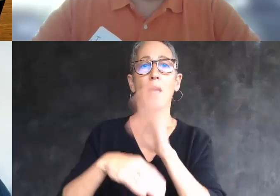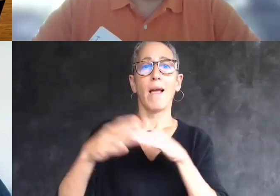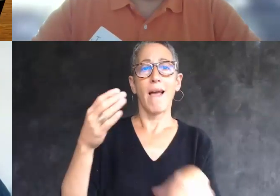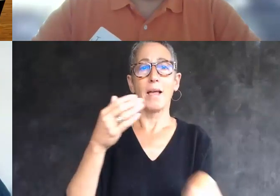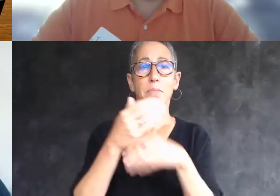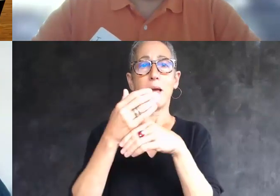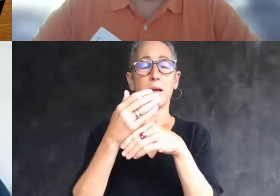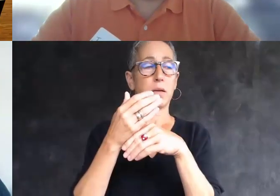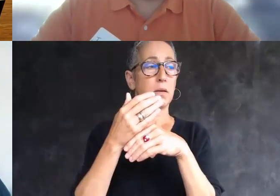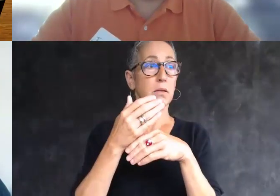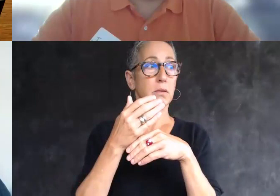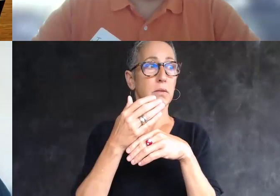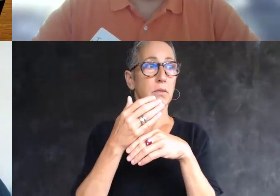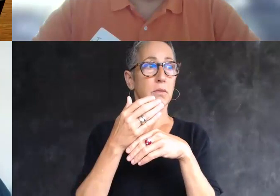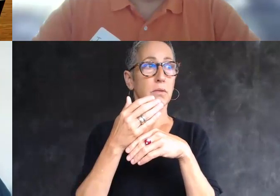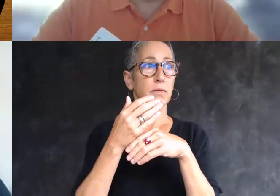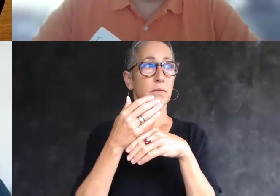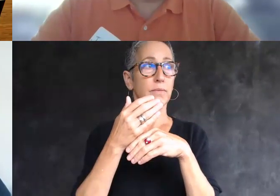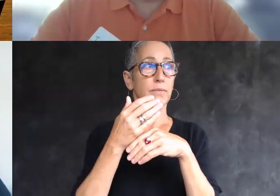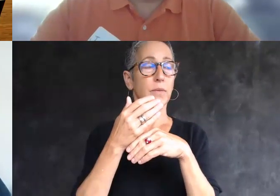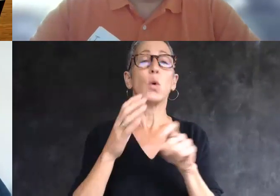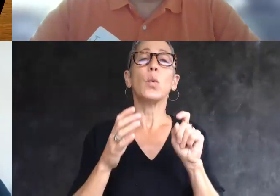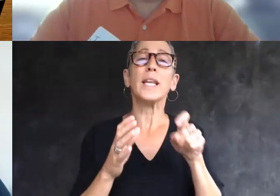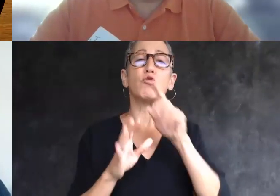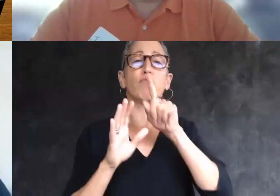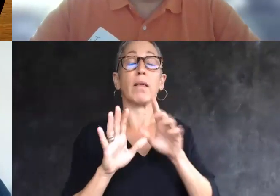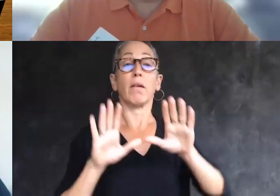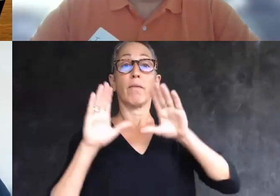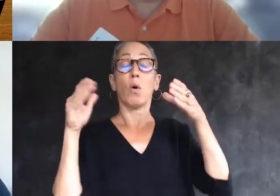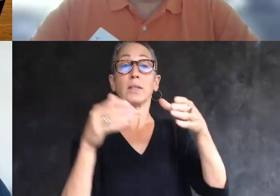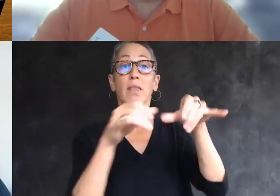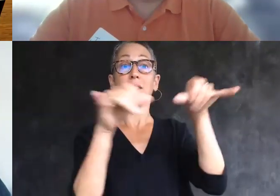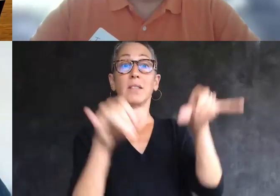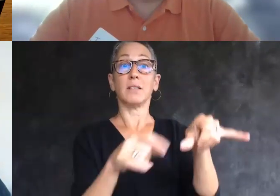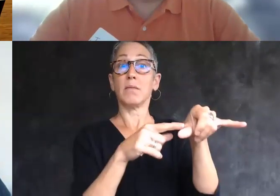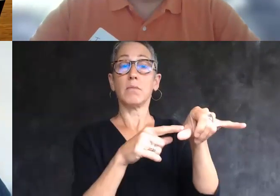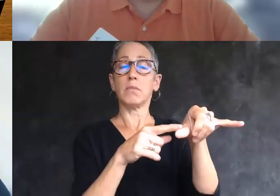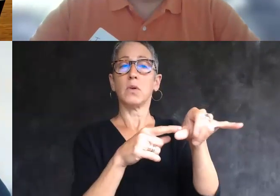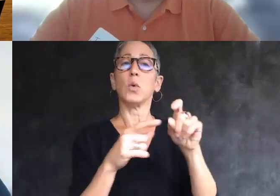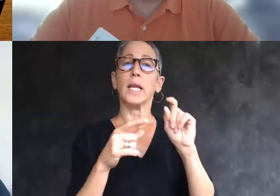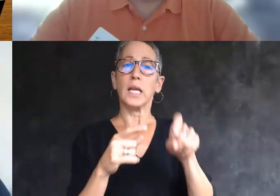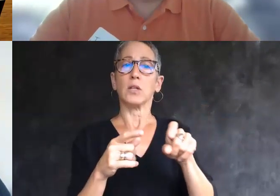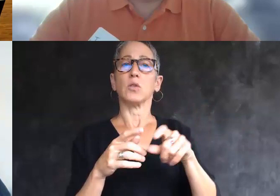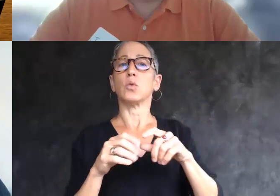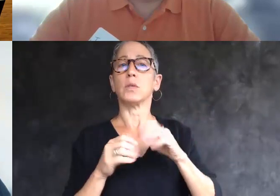add more policing, go back to the same strategies again and again. And it's like we just keep on launching these failing airplanes